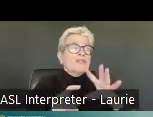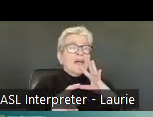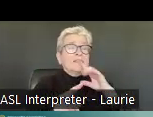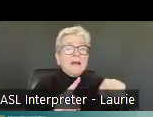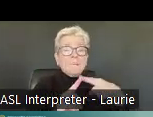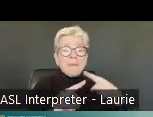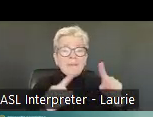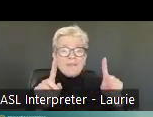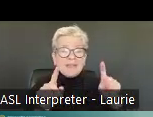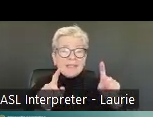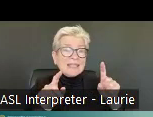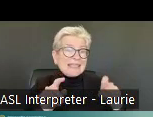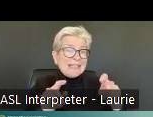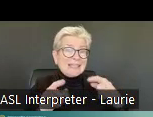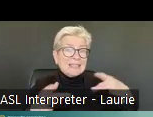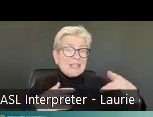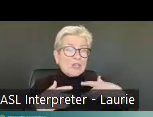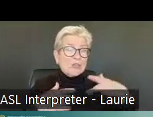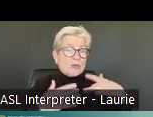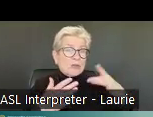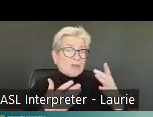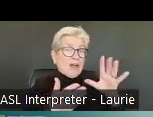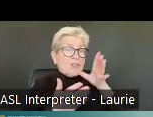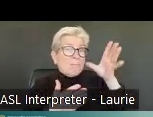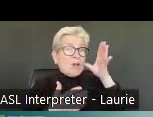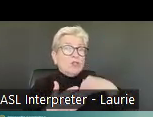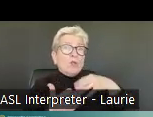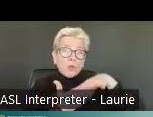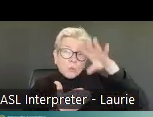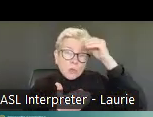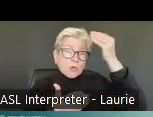concerns of parents so you know what your community wants. All right,